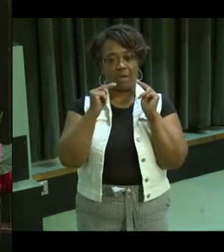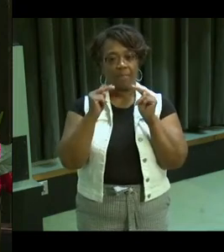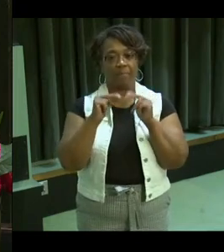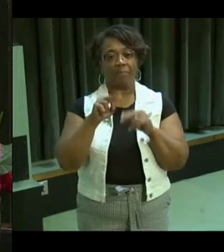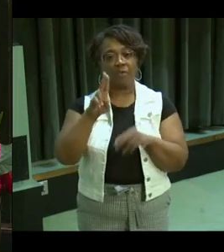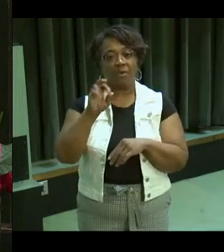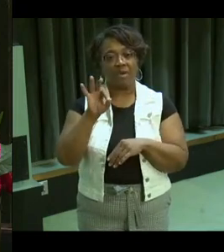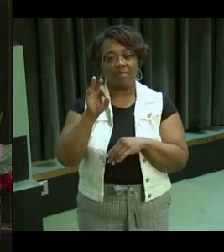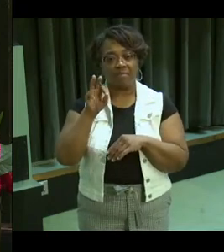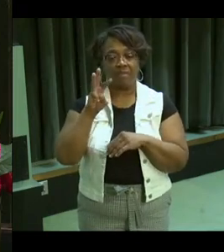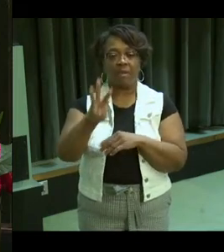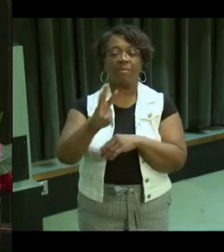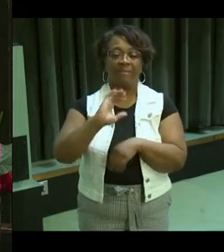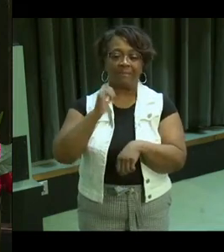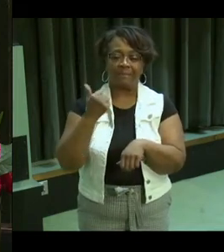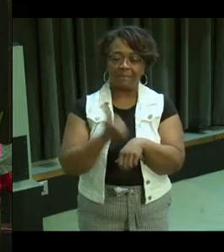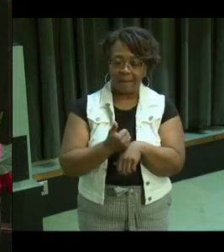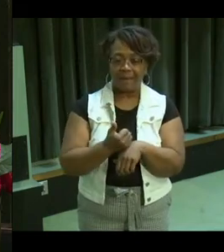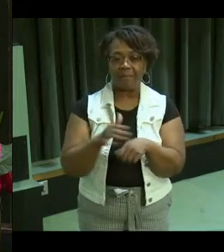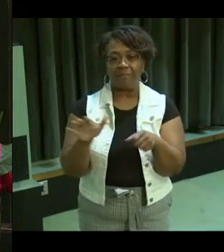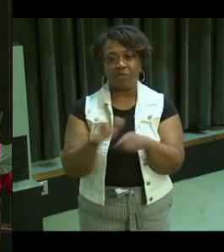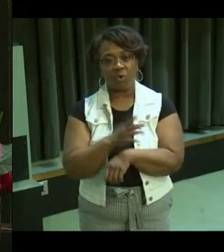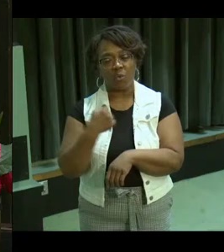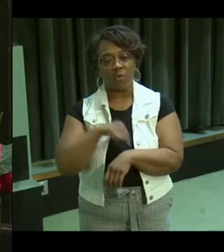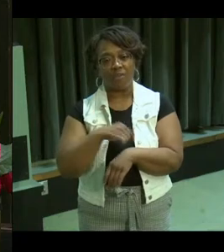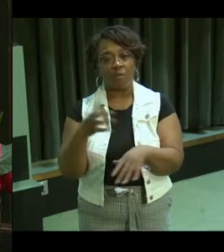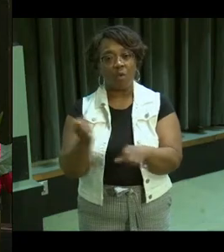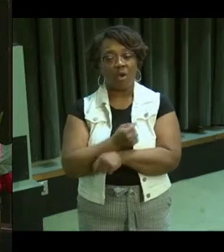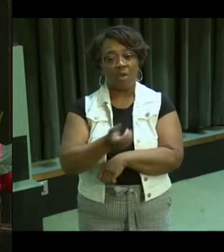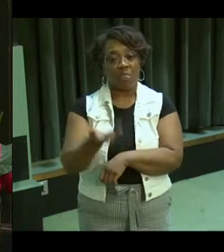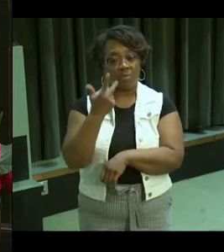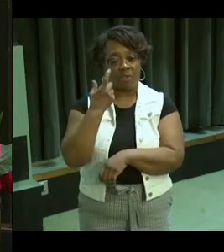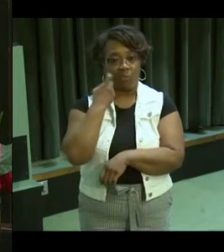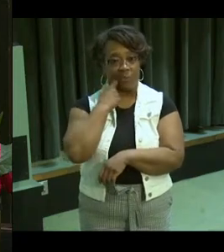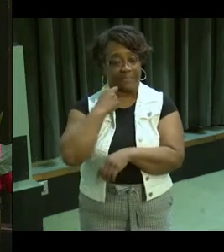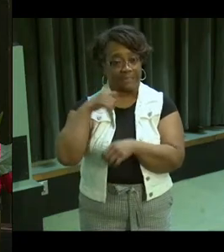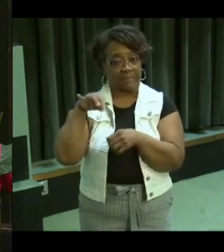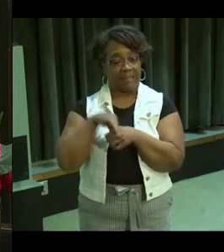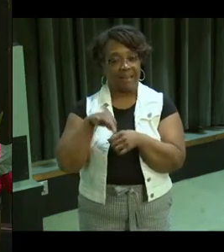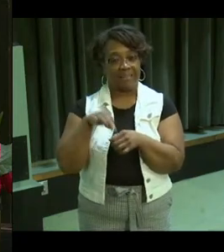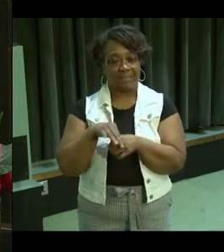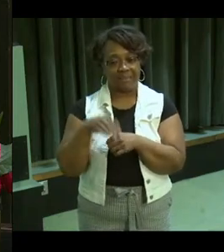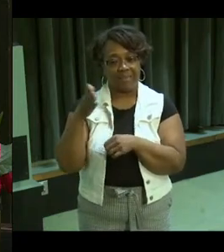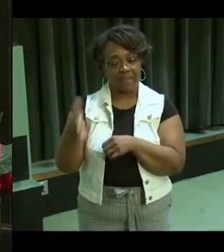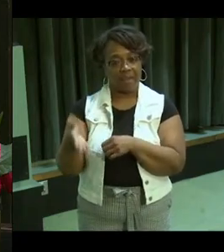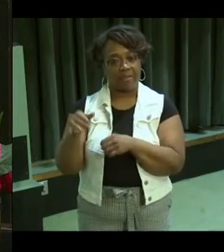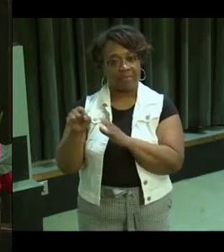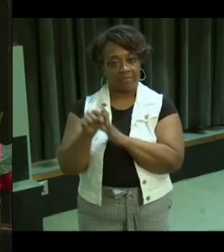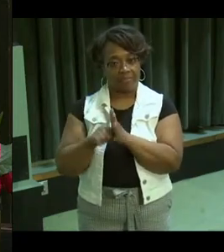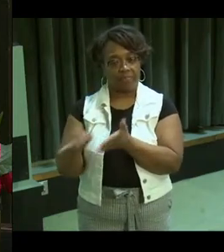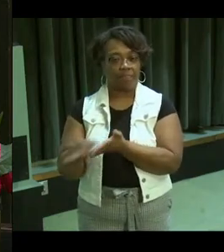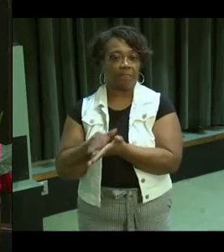UFW has set up a full shop, and